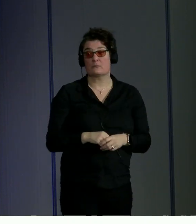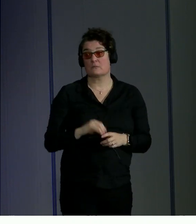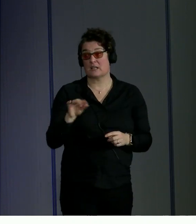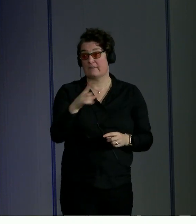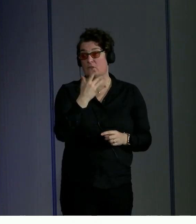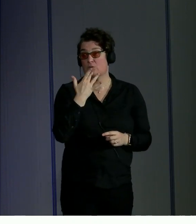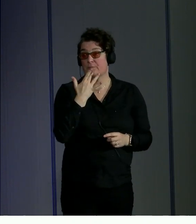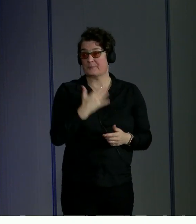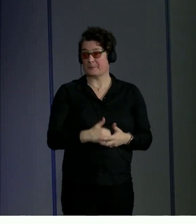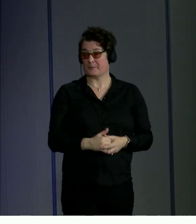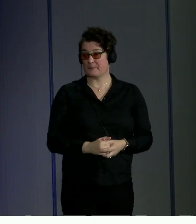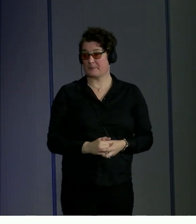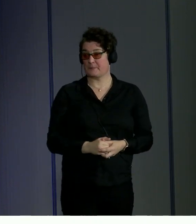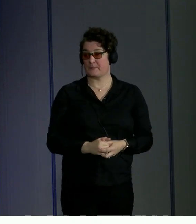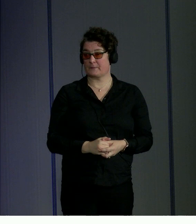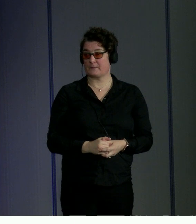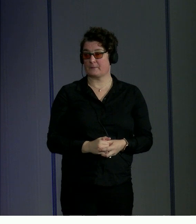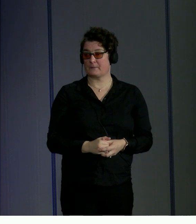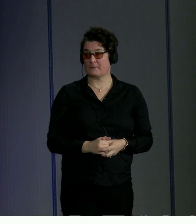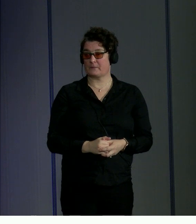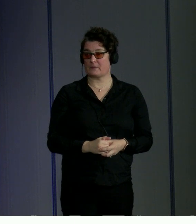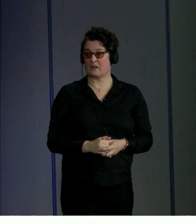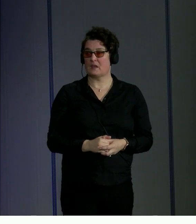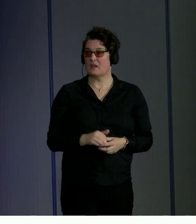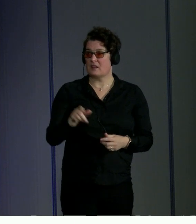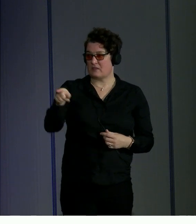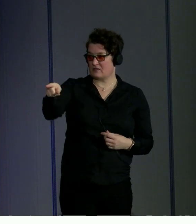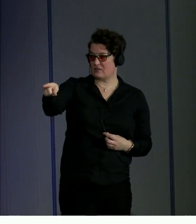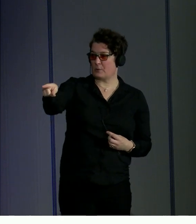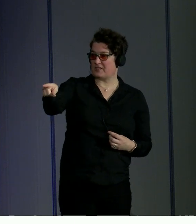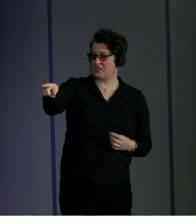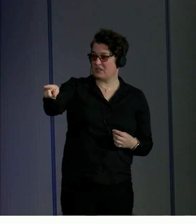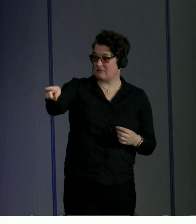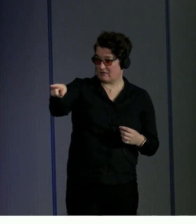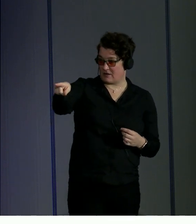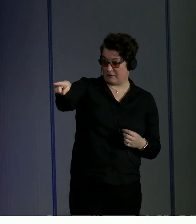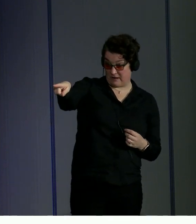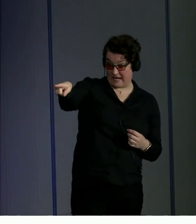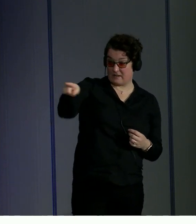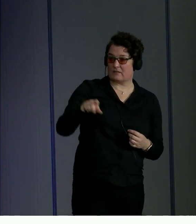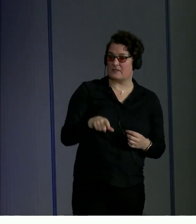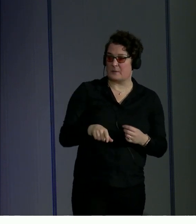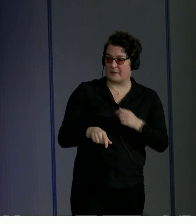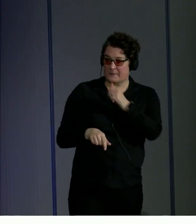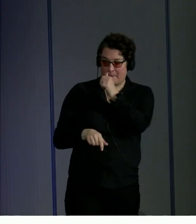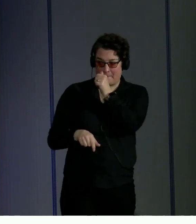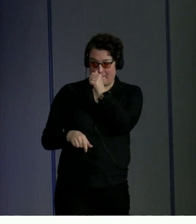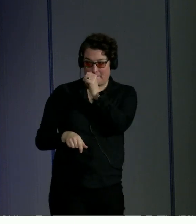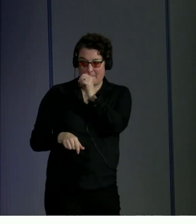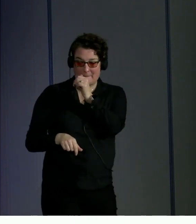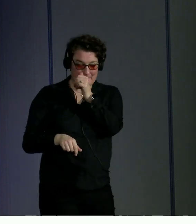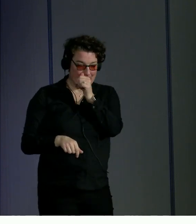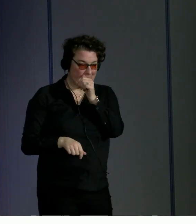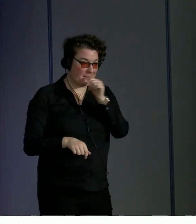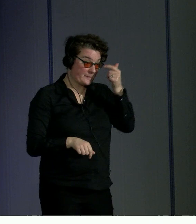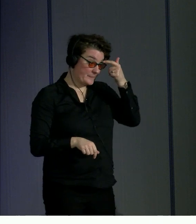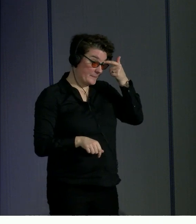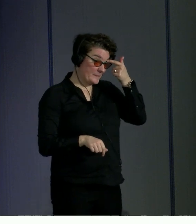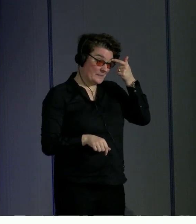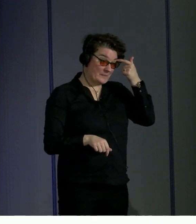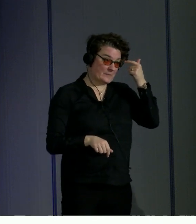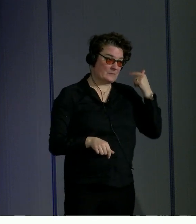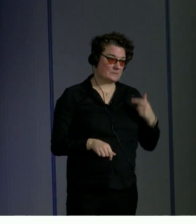We have one up here. Oh, thank you. >>